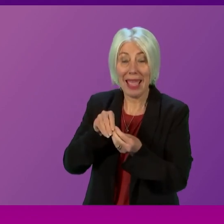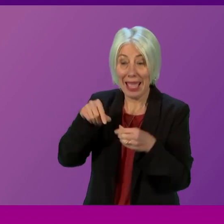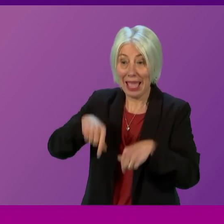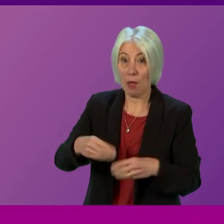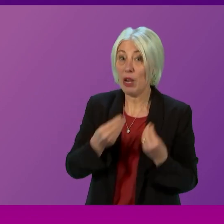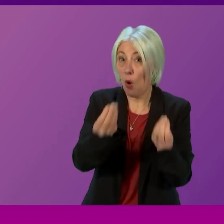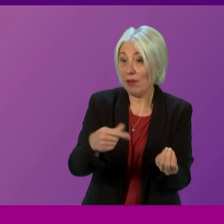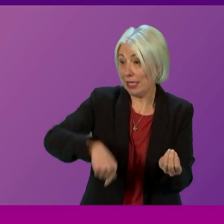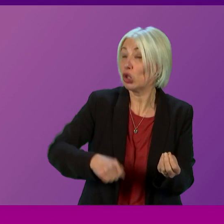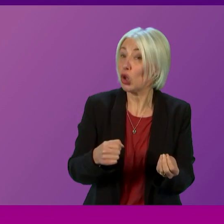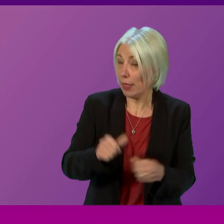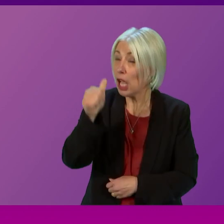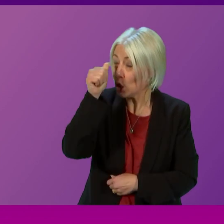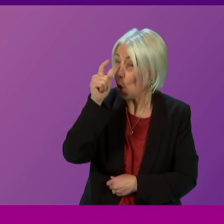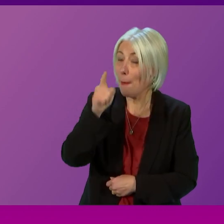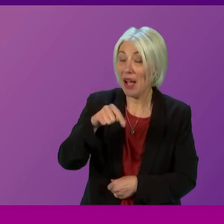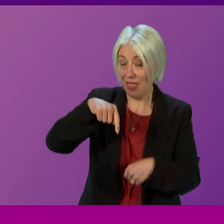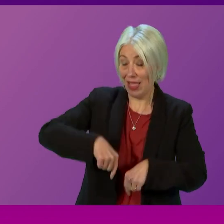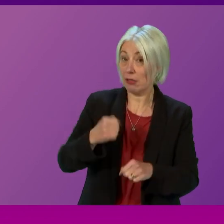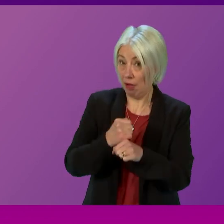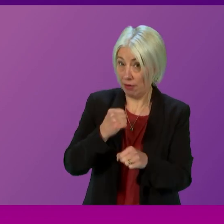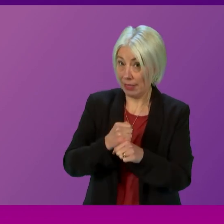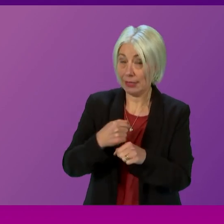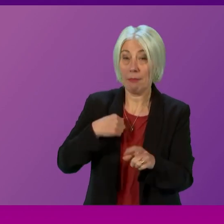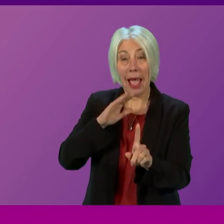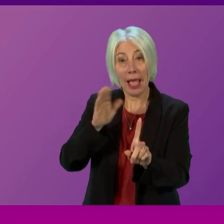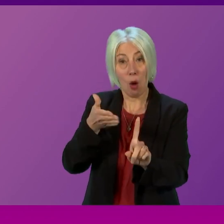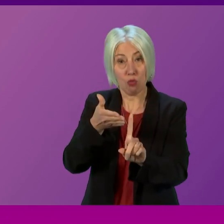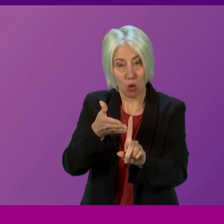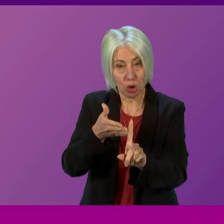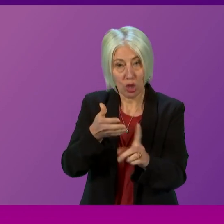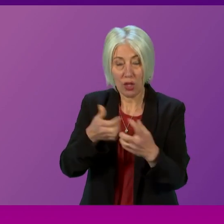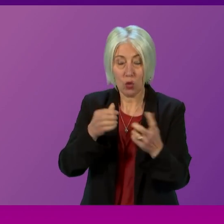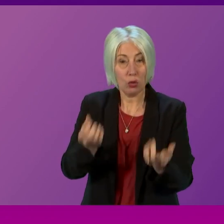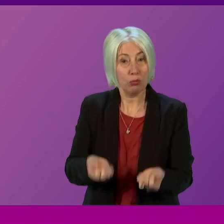Scotland, the approach that I and this Government take to these kinds of disputes is what has